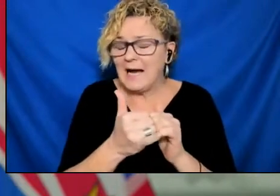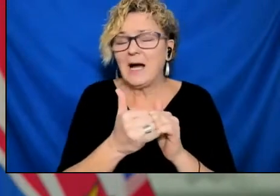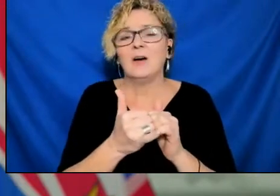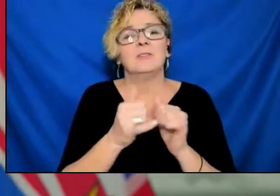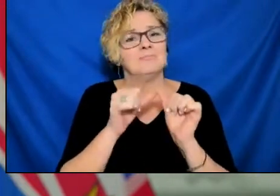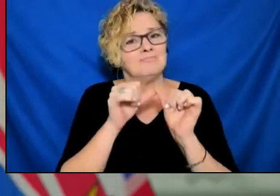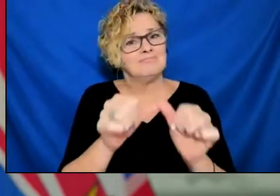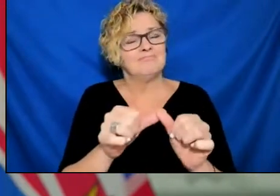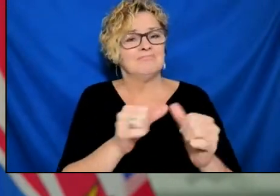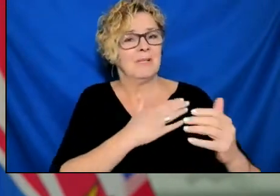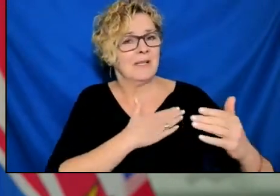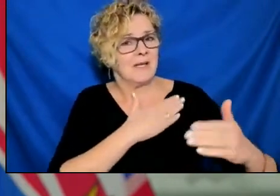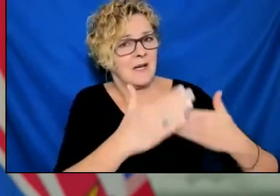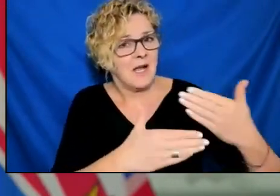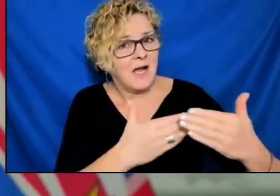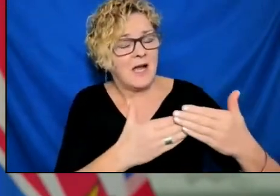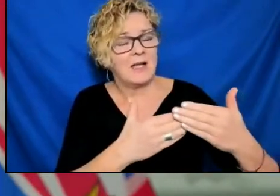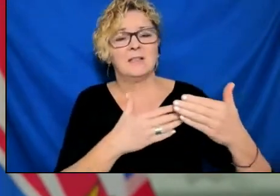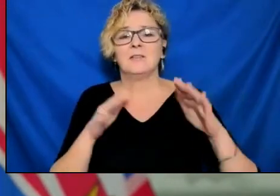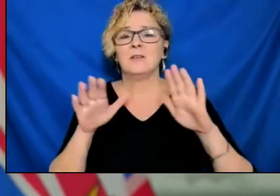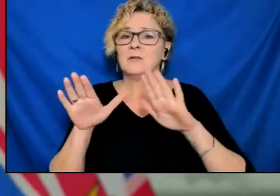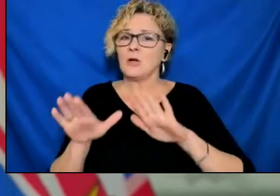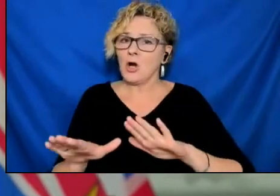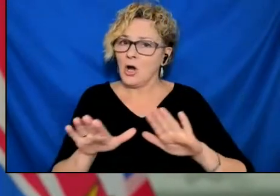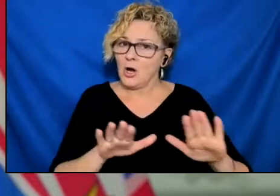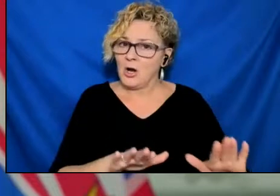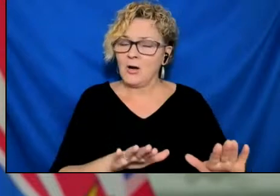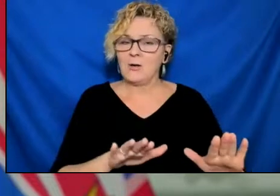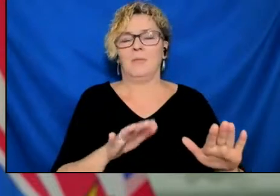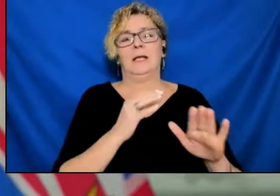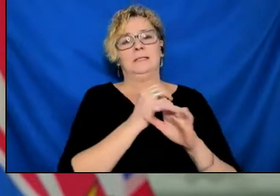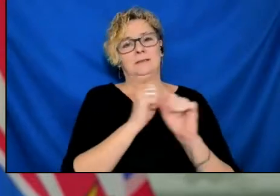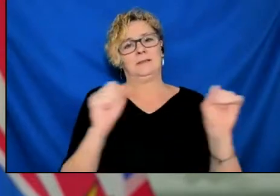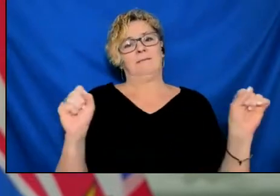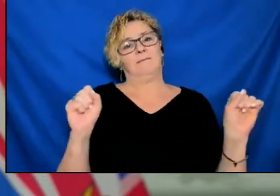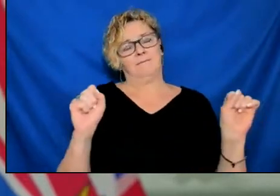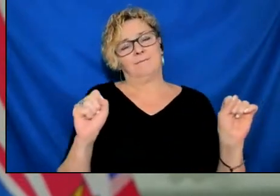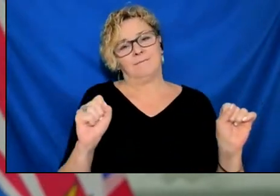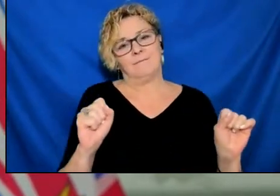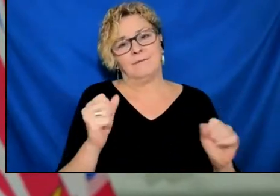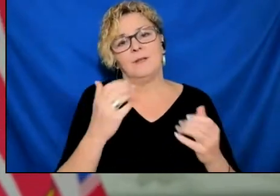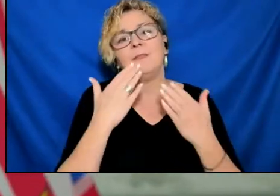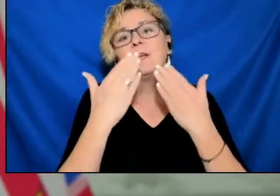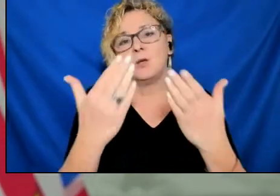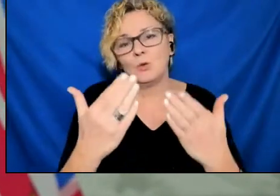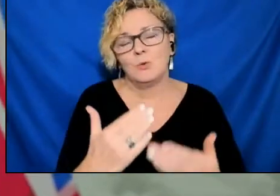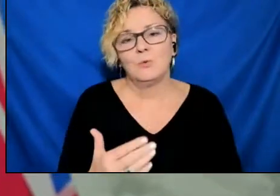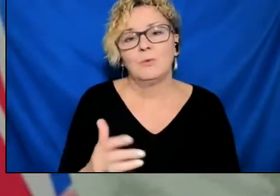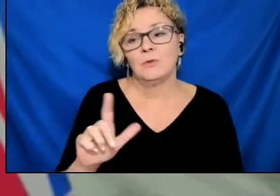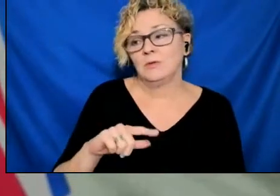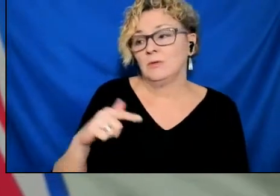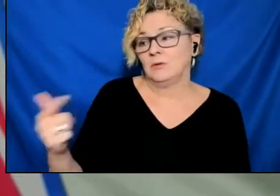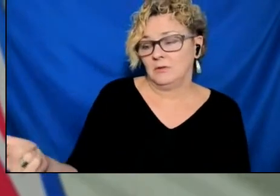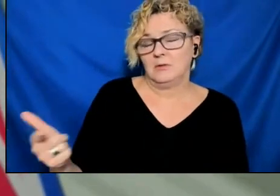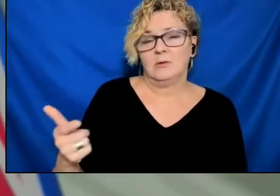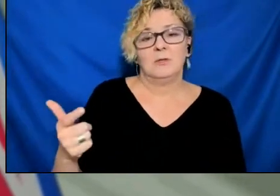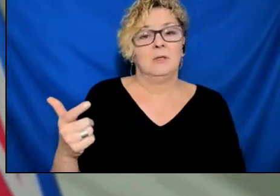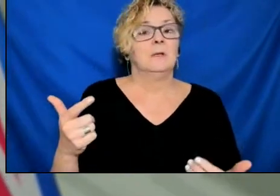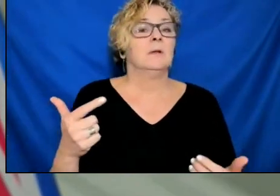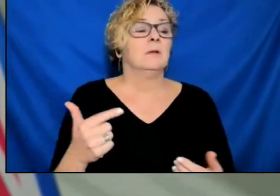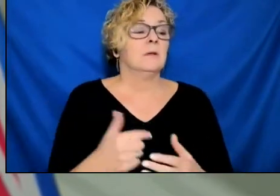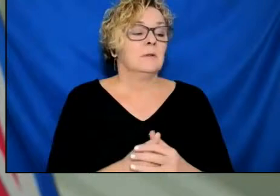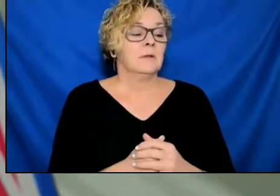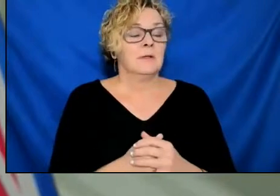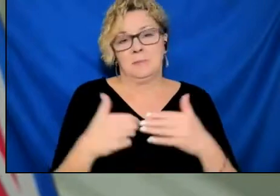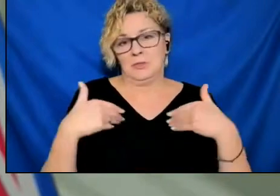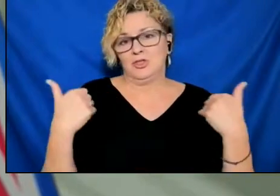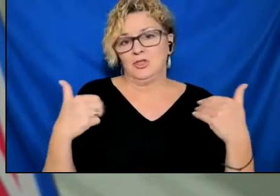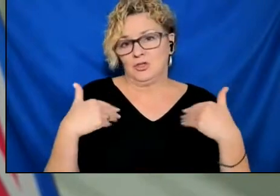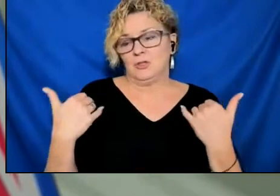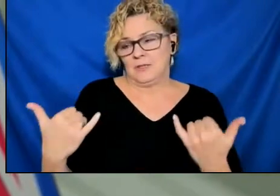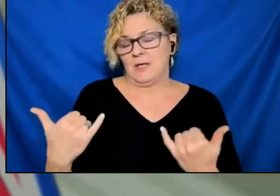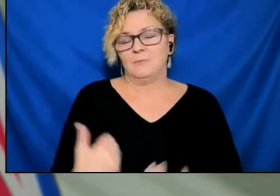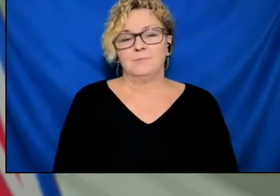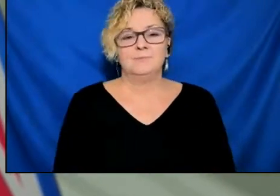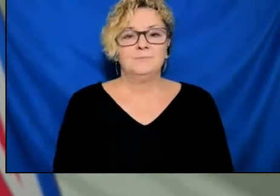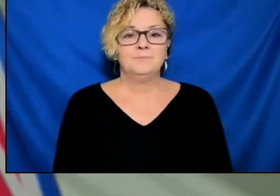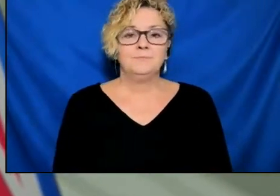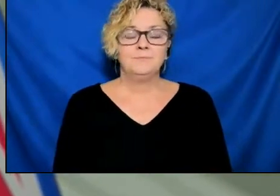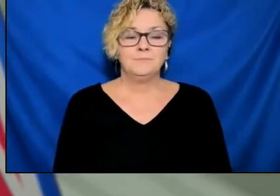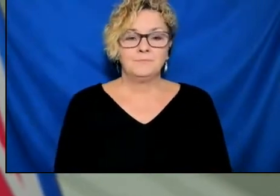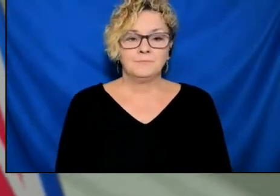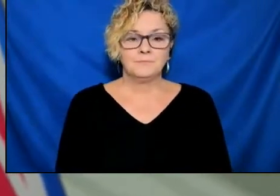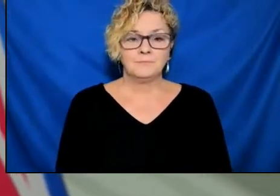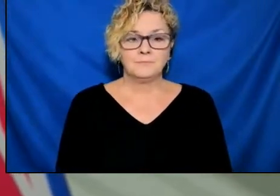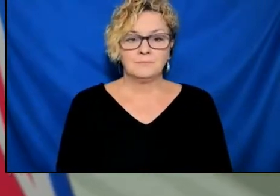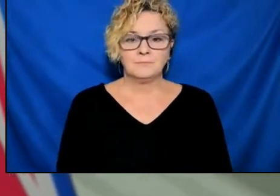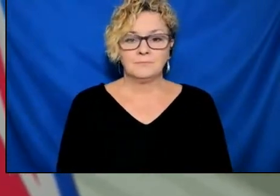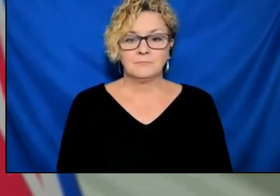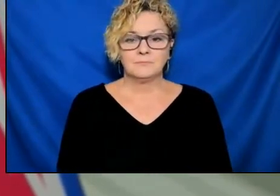Thank you, and I'll now turn it